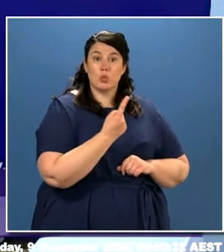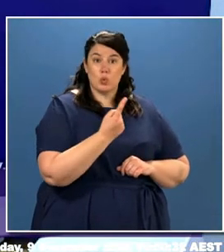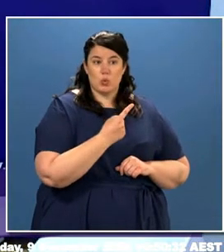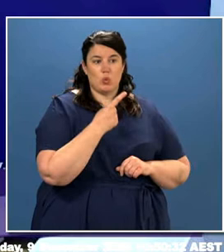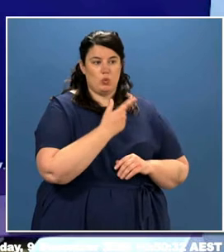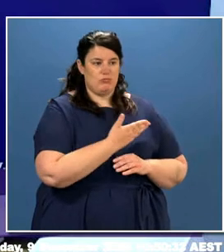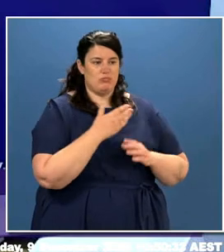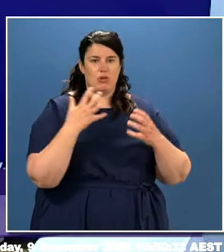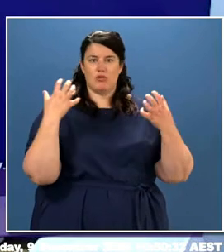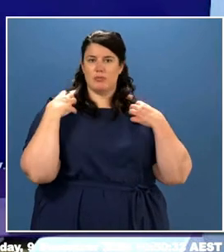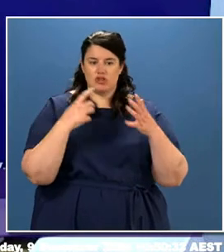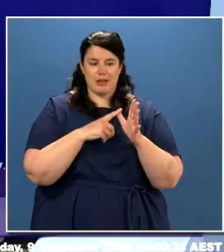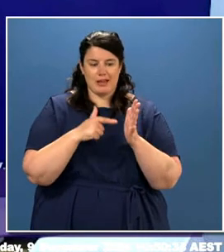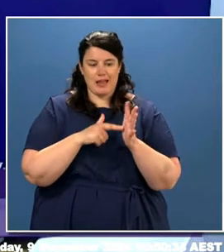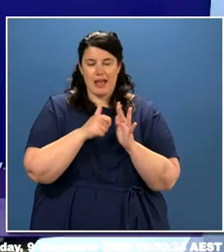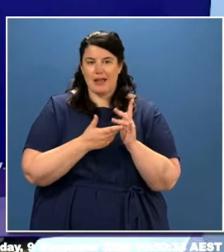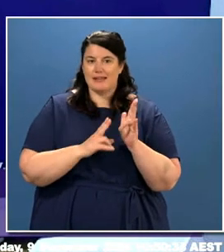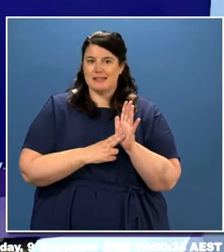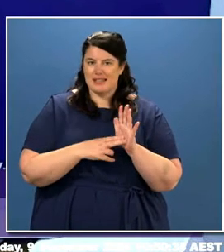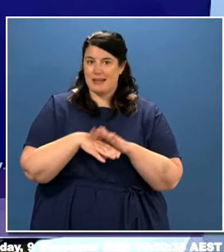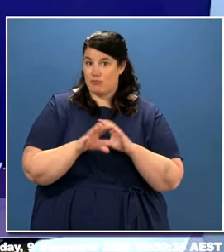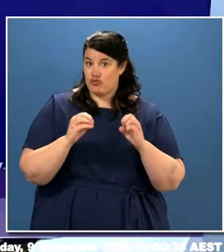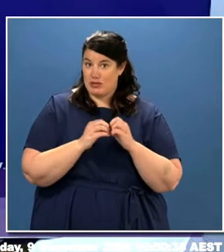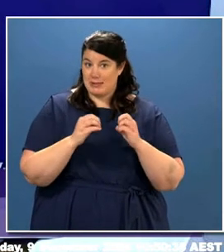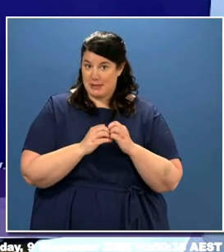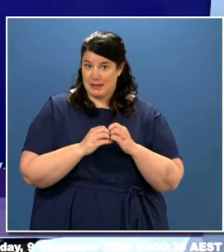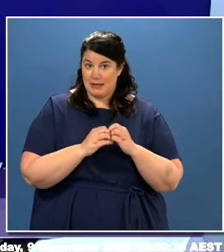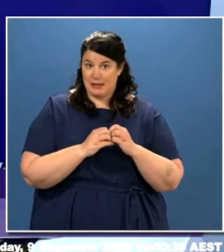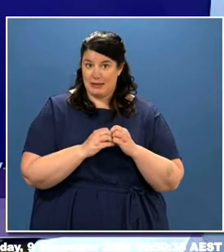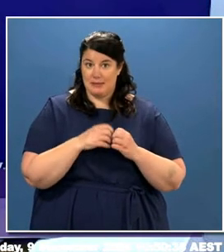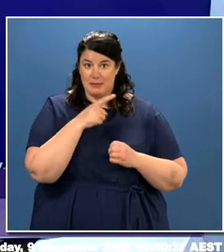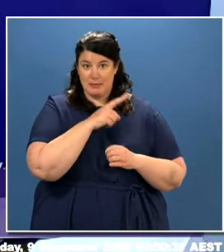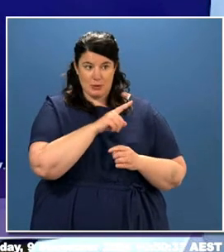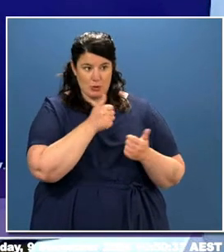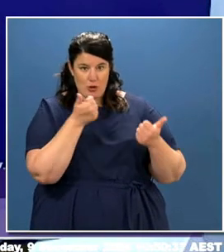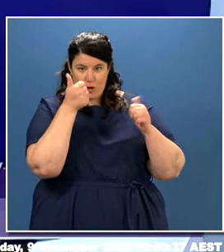Brisbane. Commissioner Atkinson might have more than a passing experience with